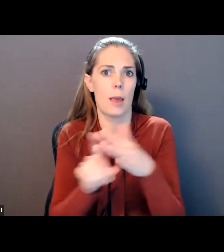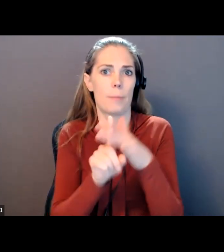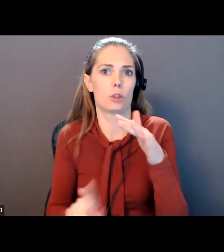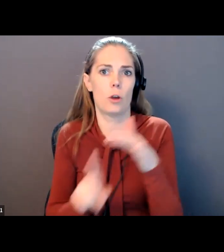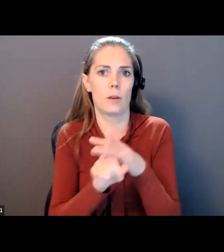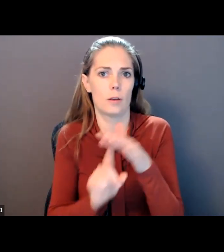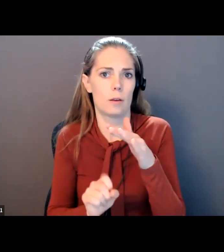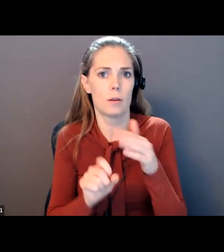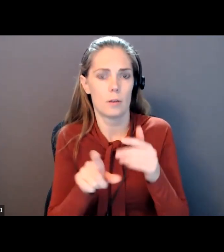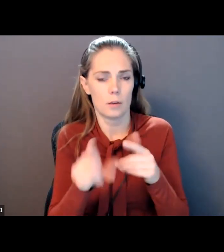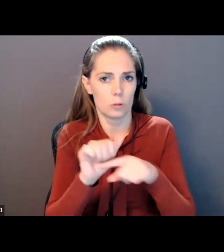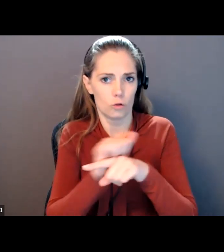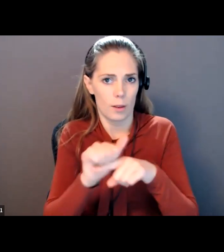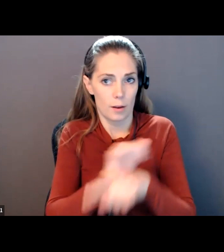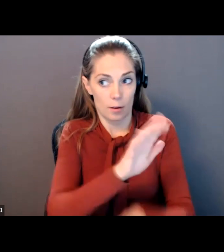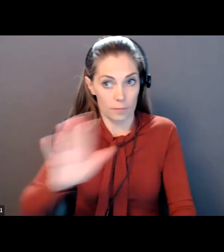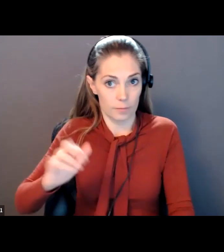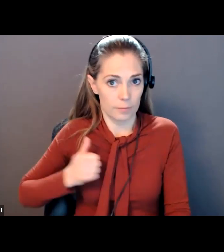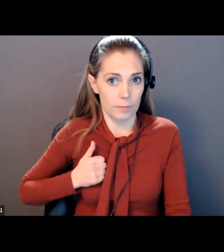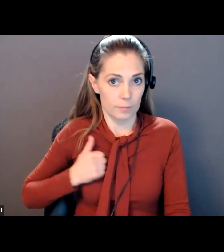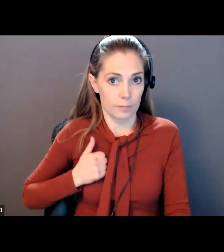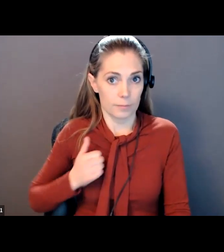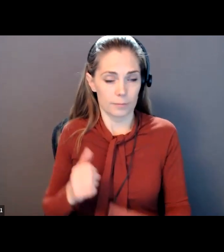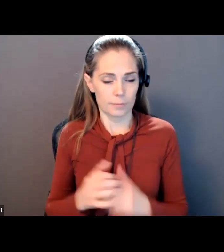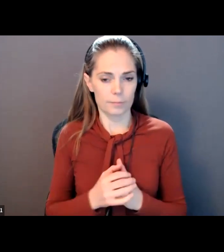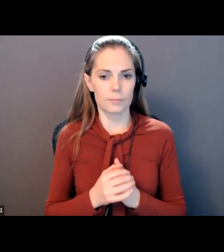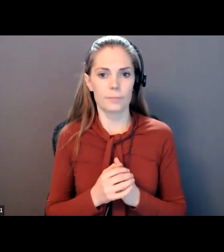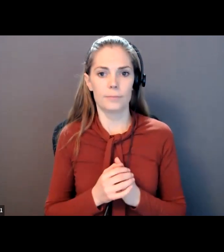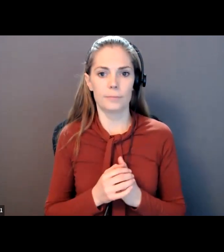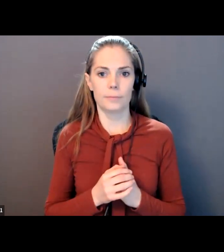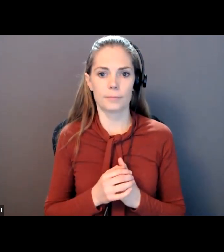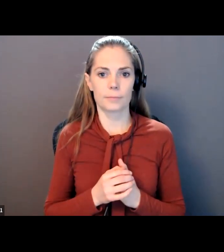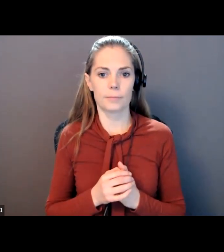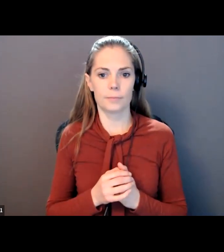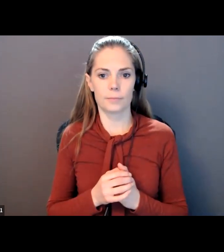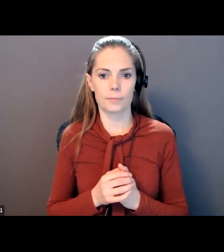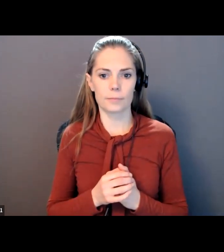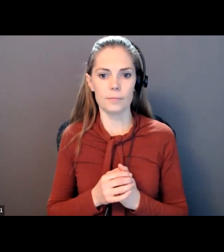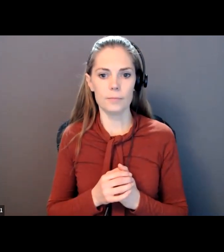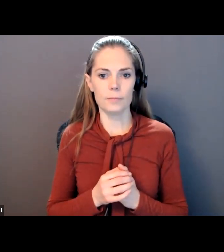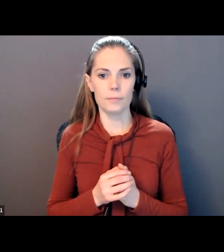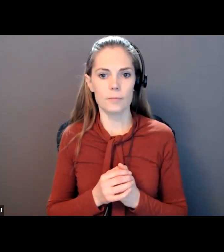With that said I would like to now pass things over to the incredible